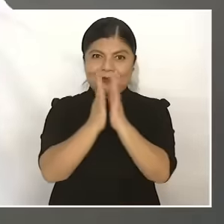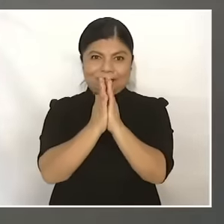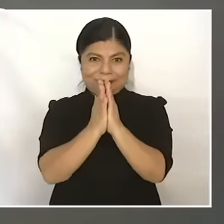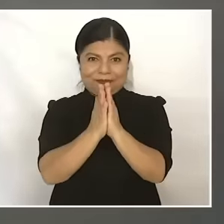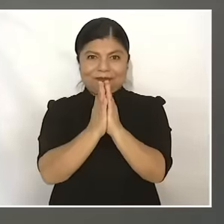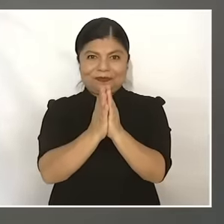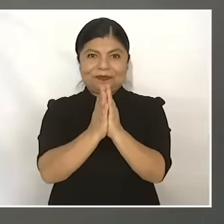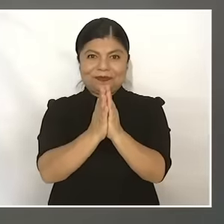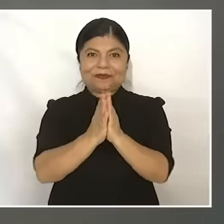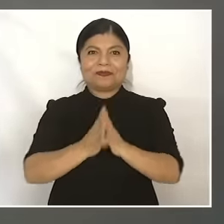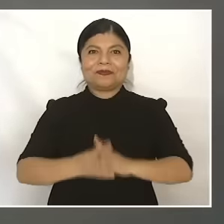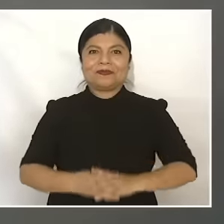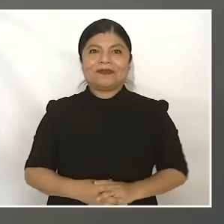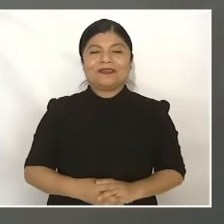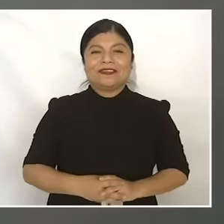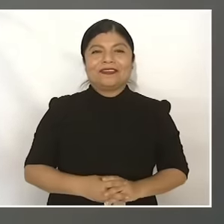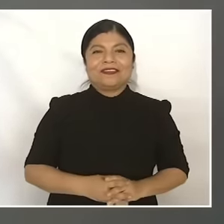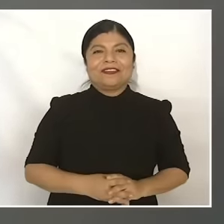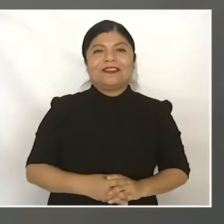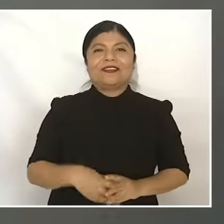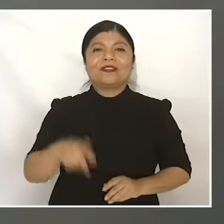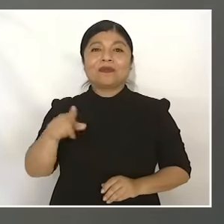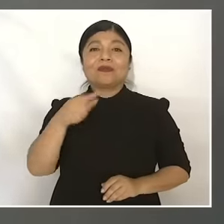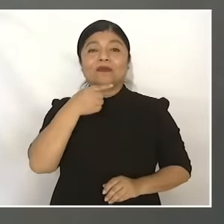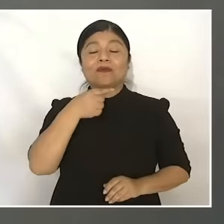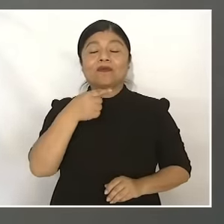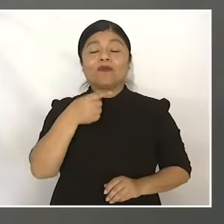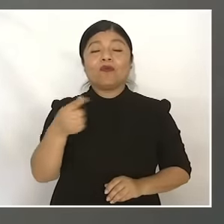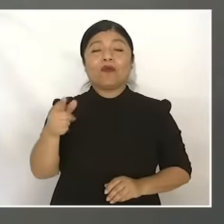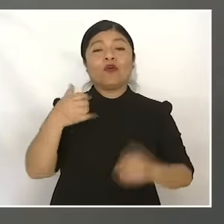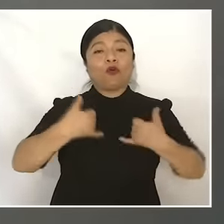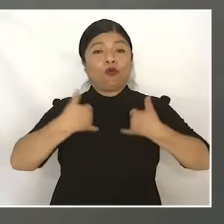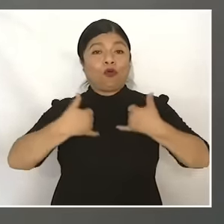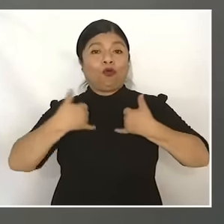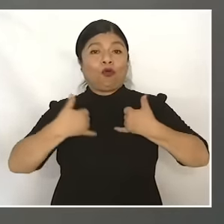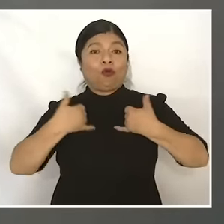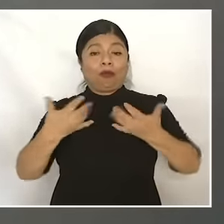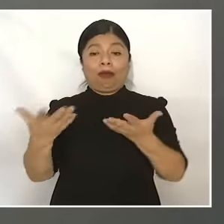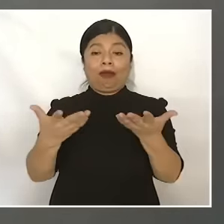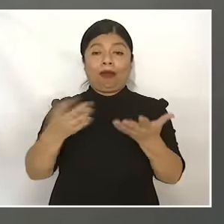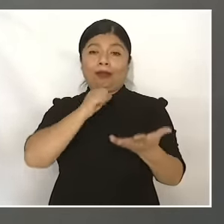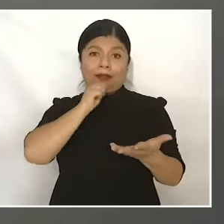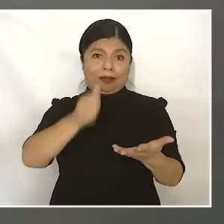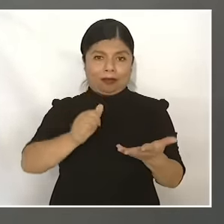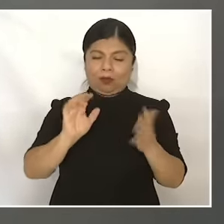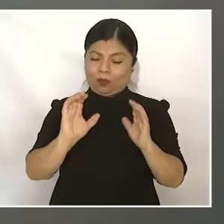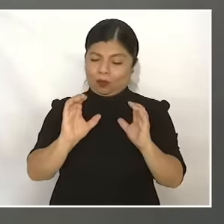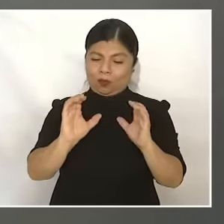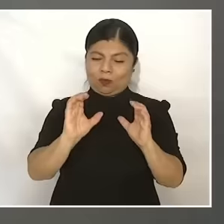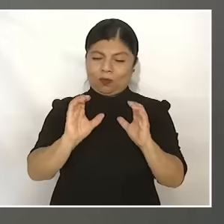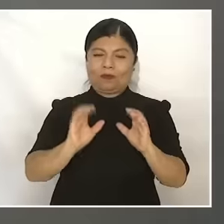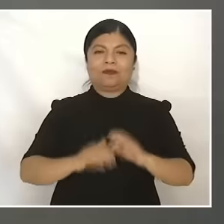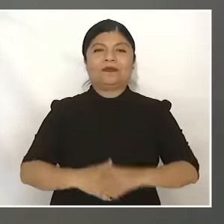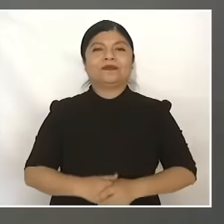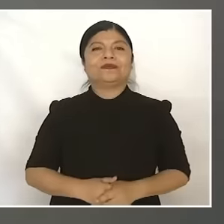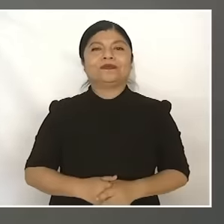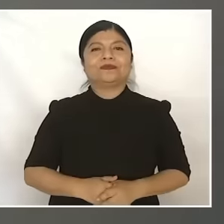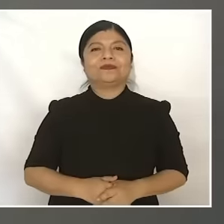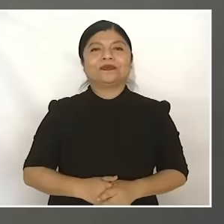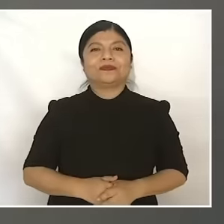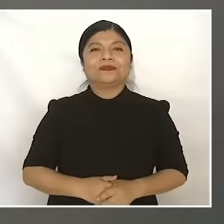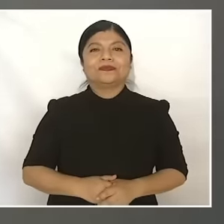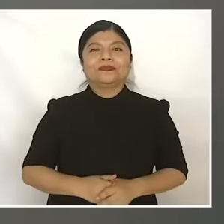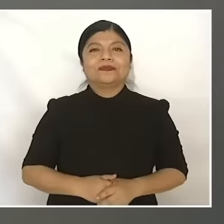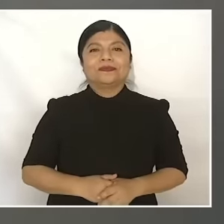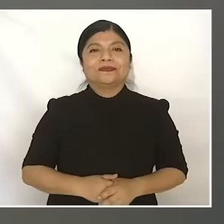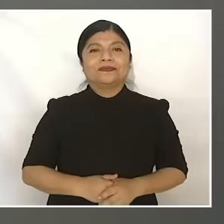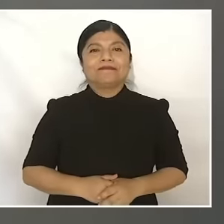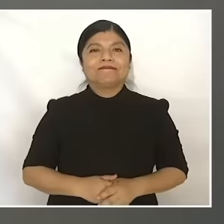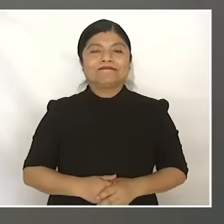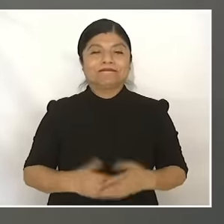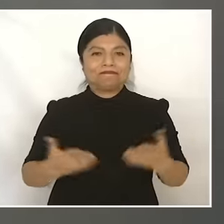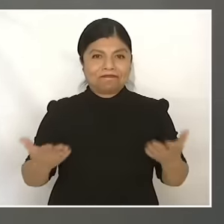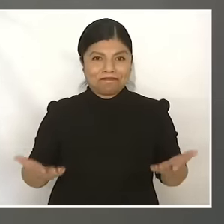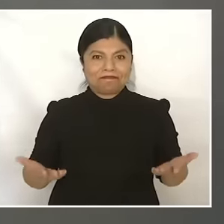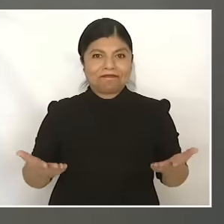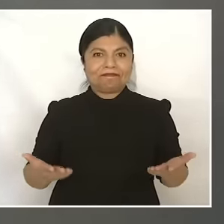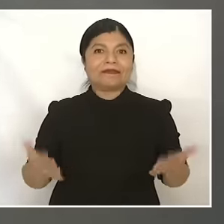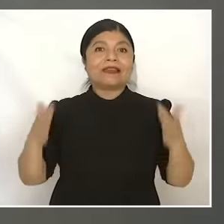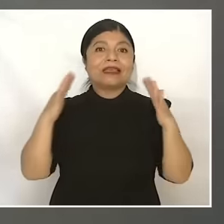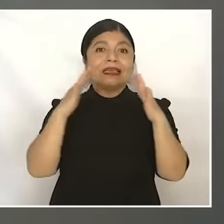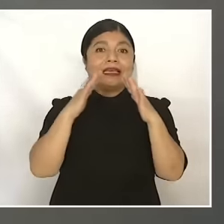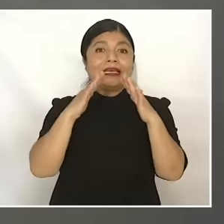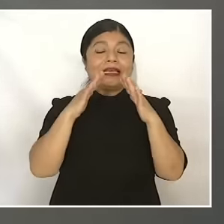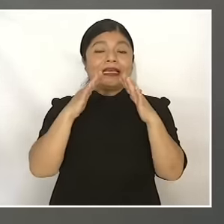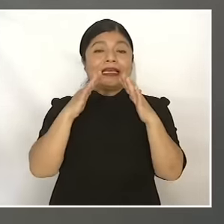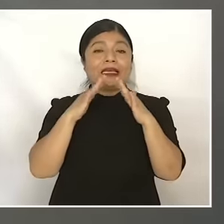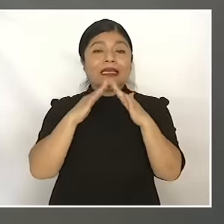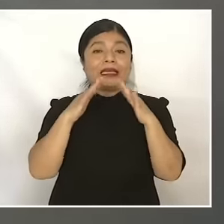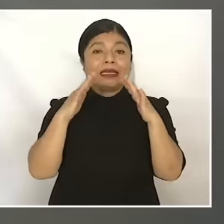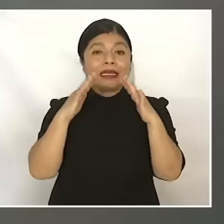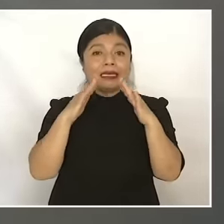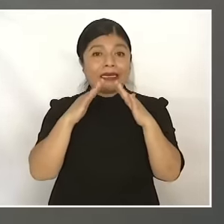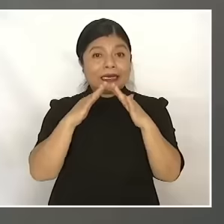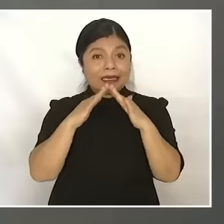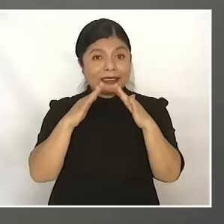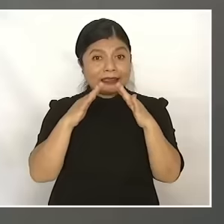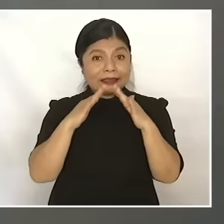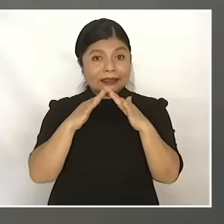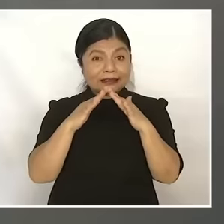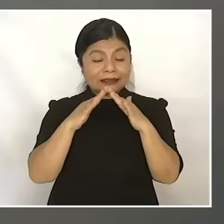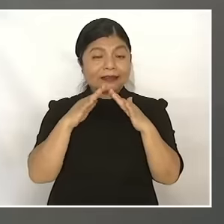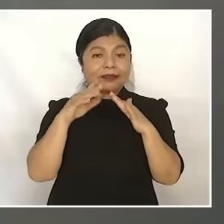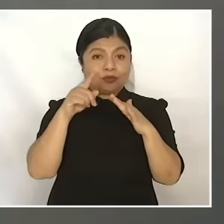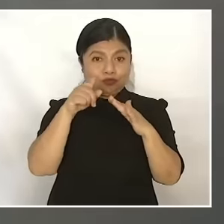Fifi Well, go to the house and see which presidents in the world, which